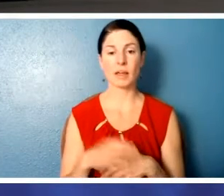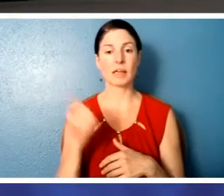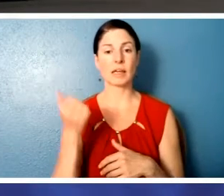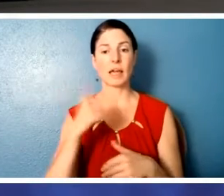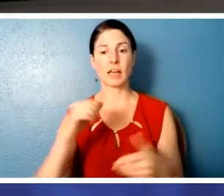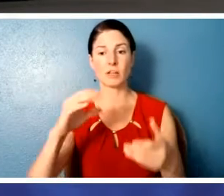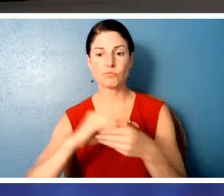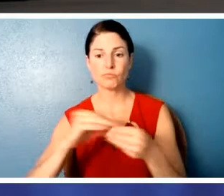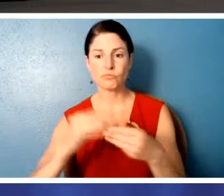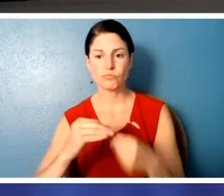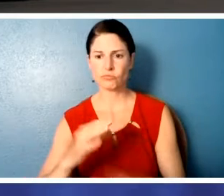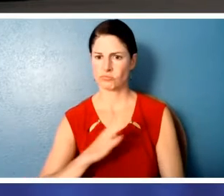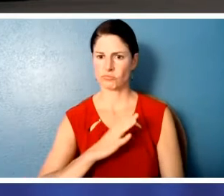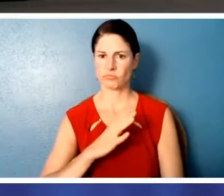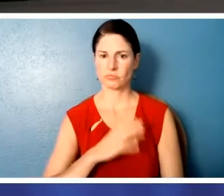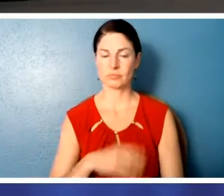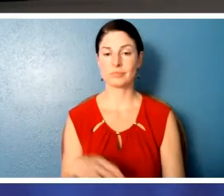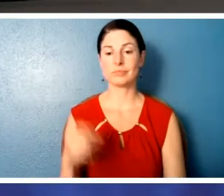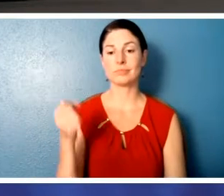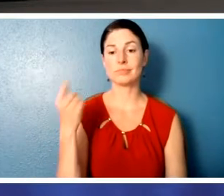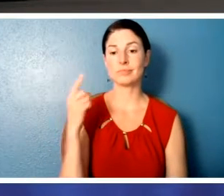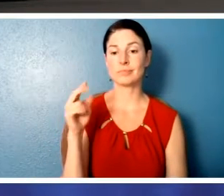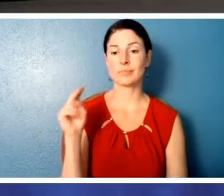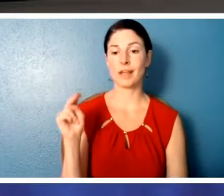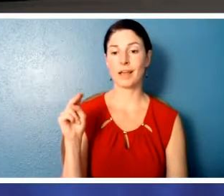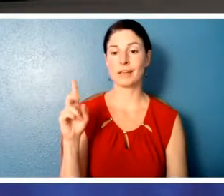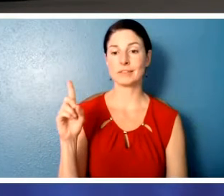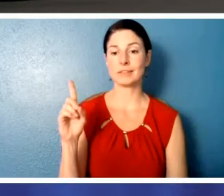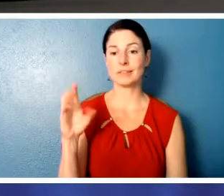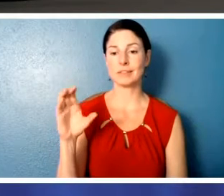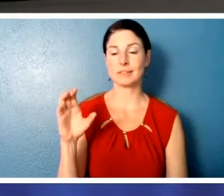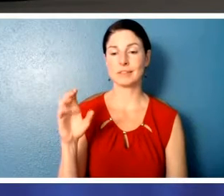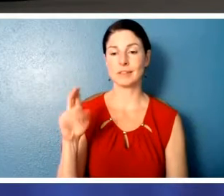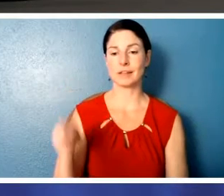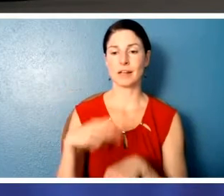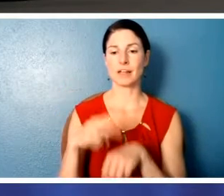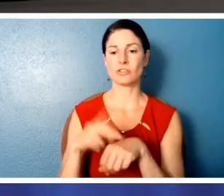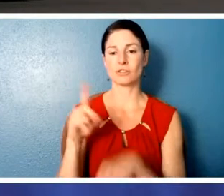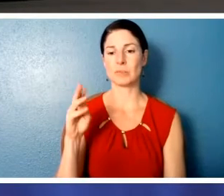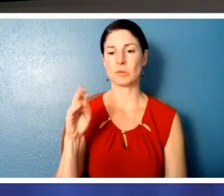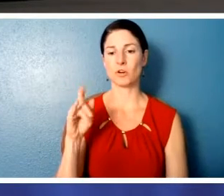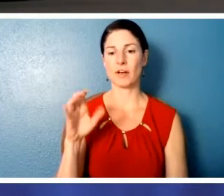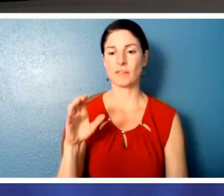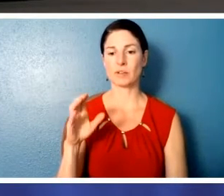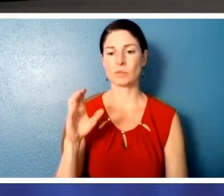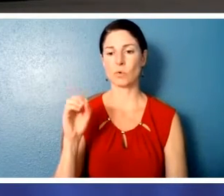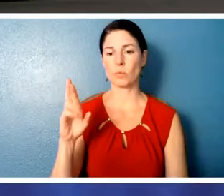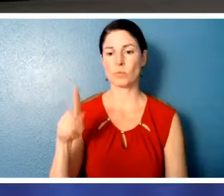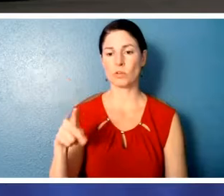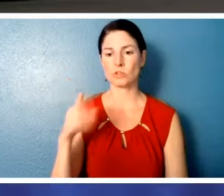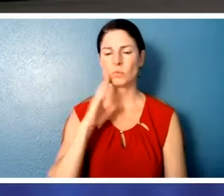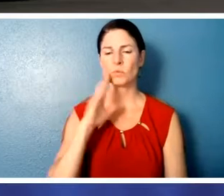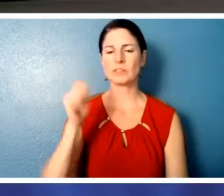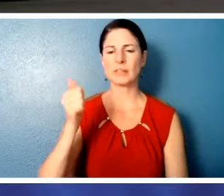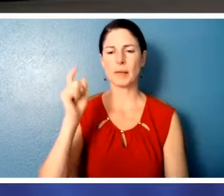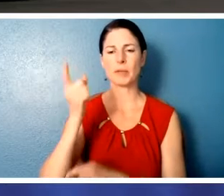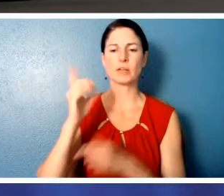National demographics corporation or and DC will give a presentation for about 15 minutes, and then we will open it up for public comments.